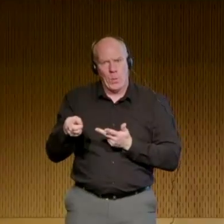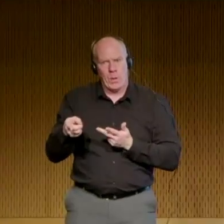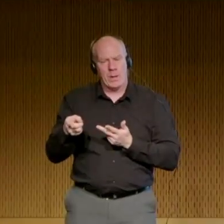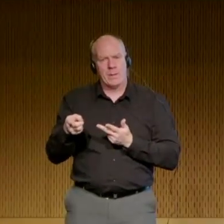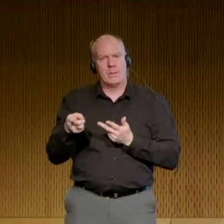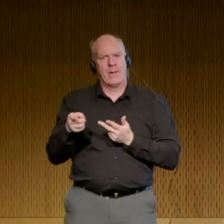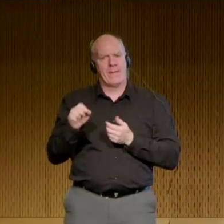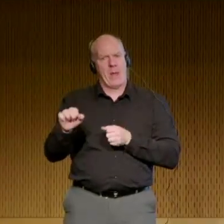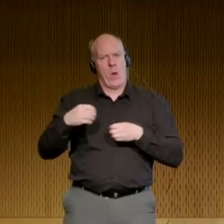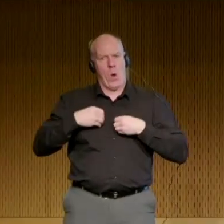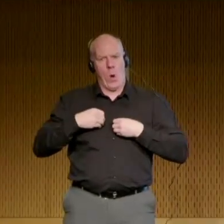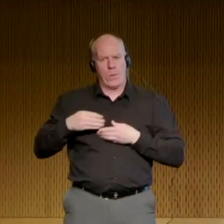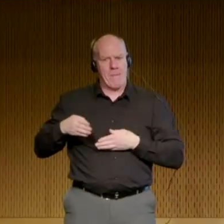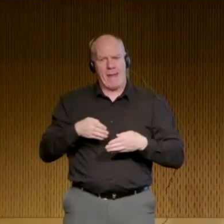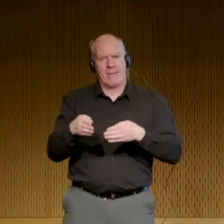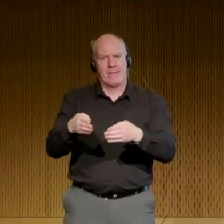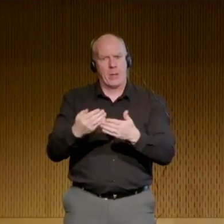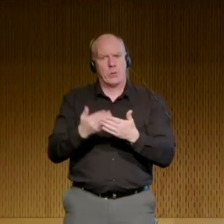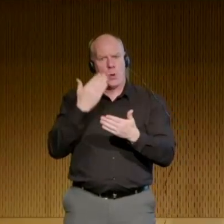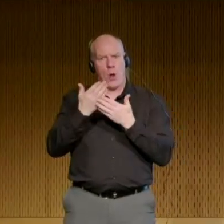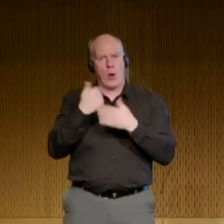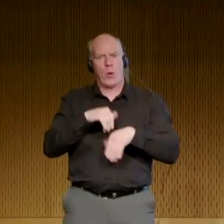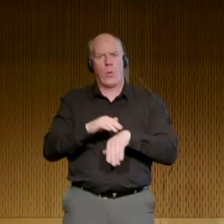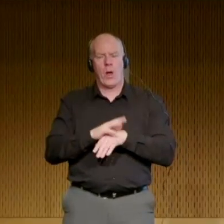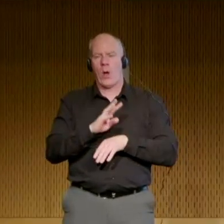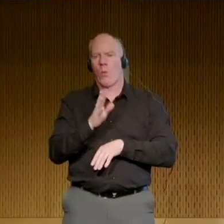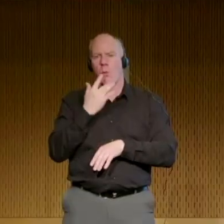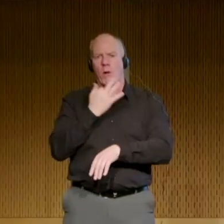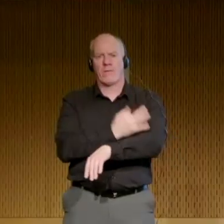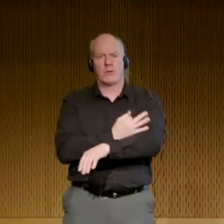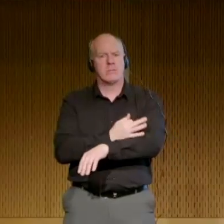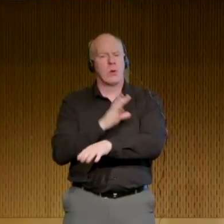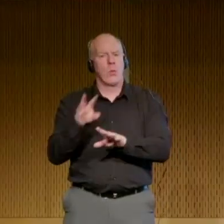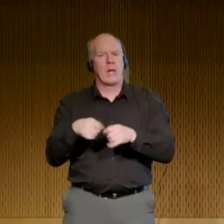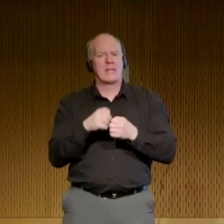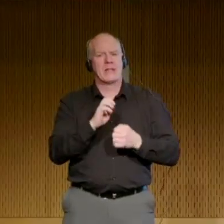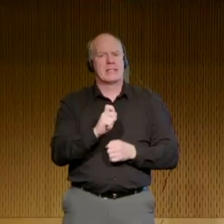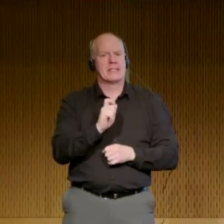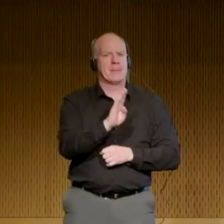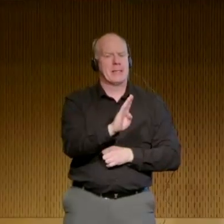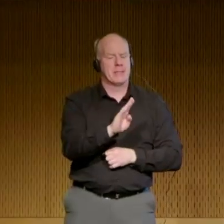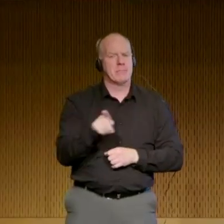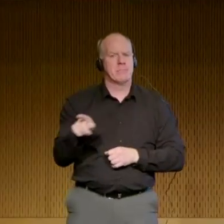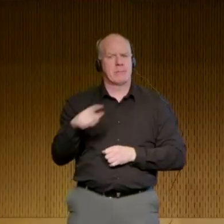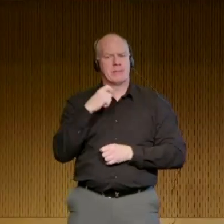for their learning journey with us in Waterford Wexford ETB, and we find that this step really